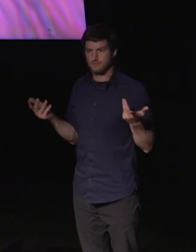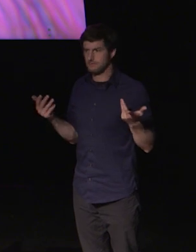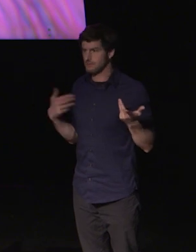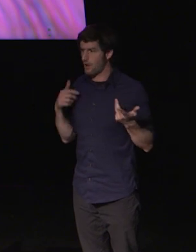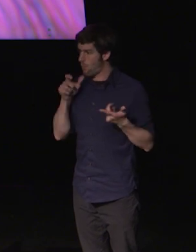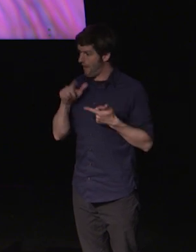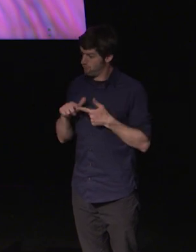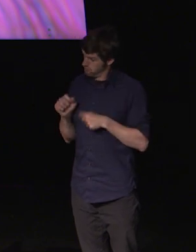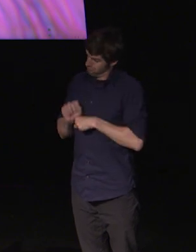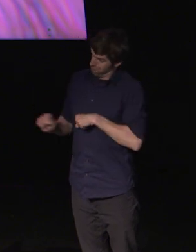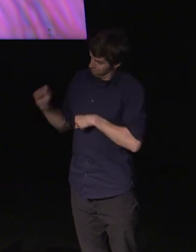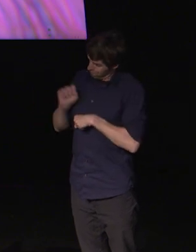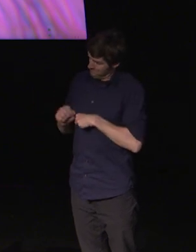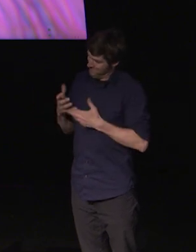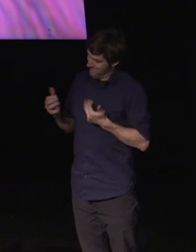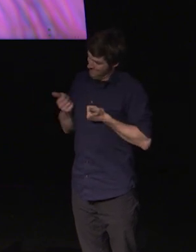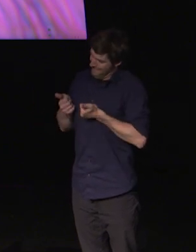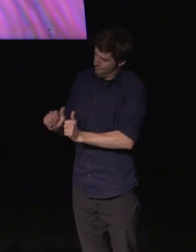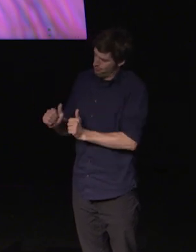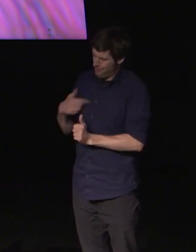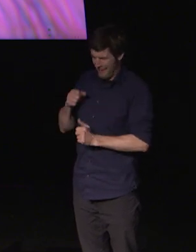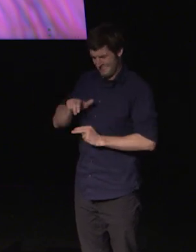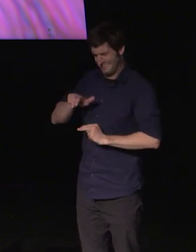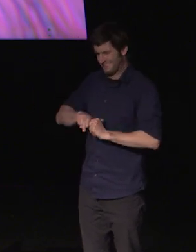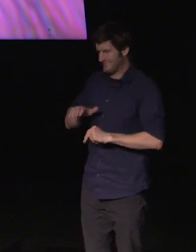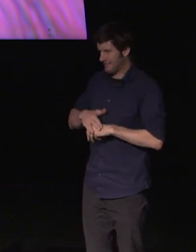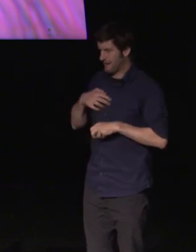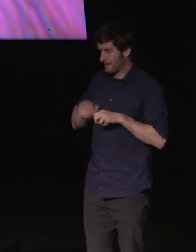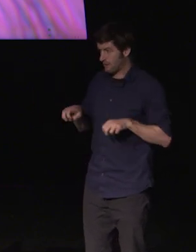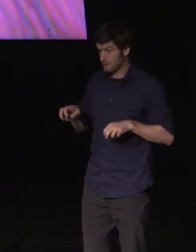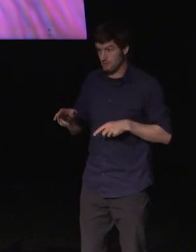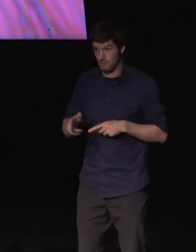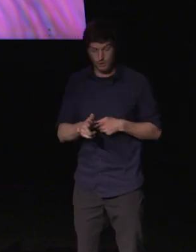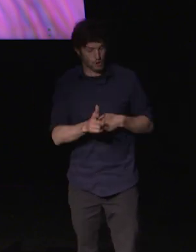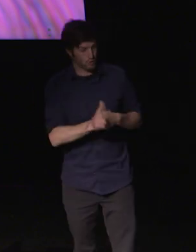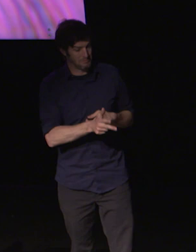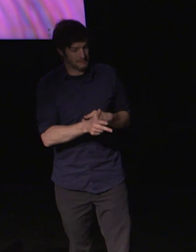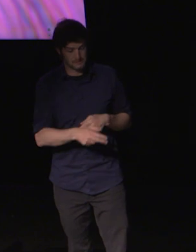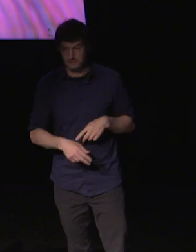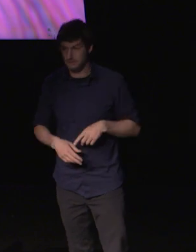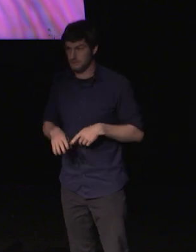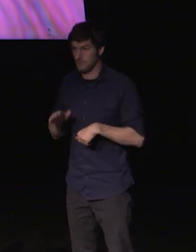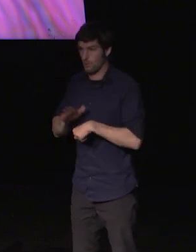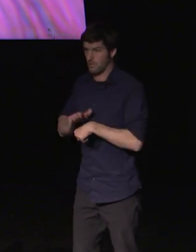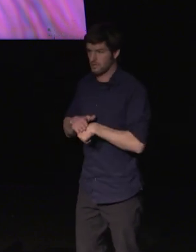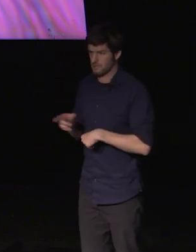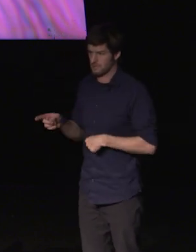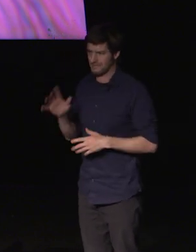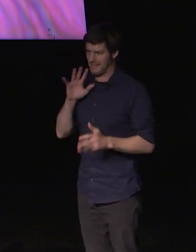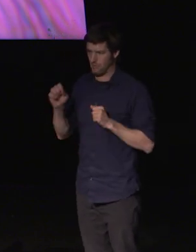I can still sit back on my couch or on my chair... Three minute warning. Thank you. JESSE LAUGHS